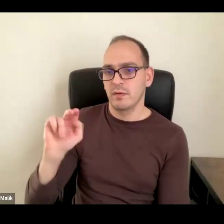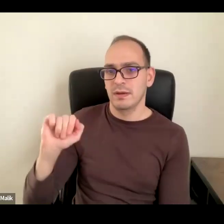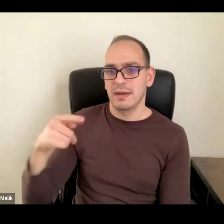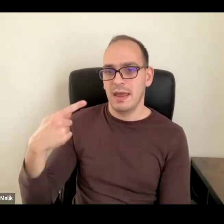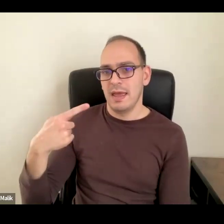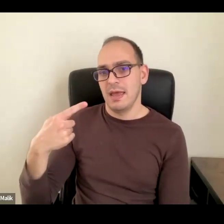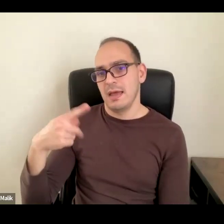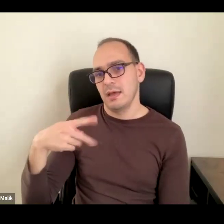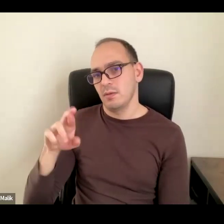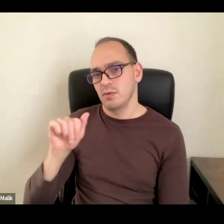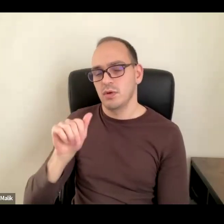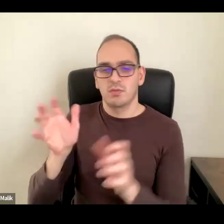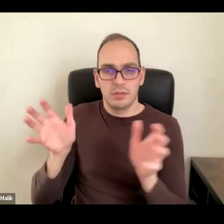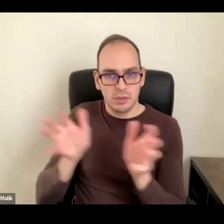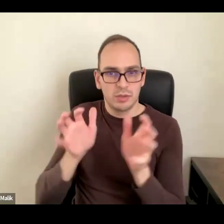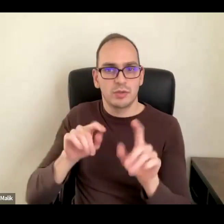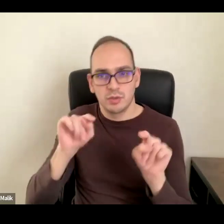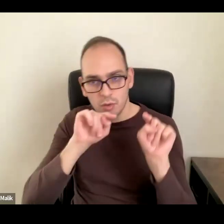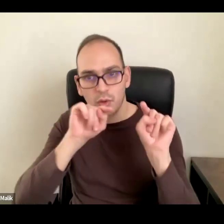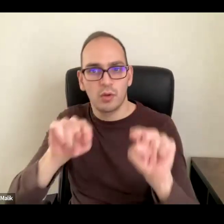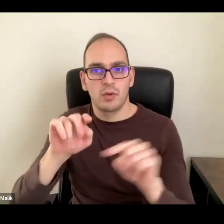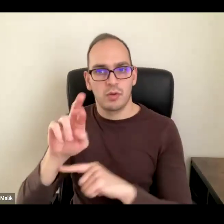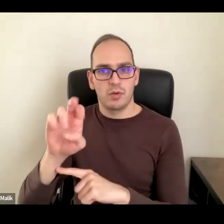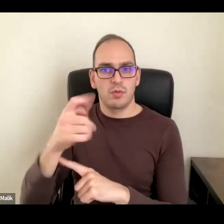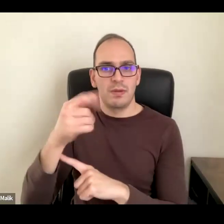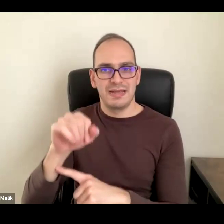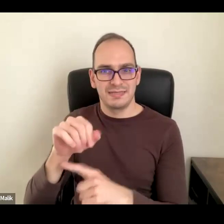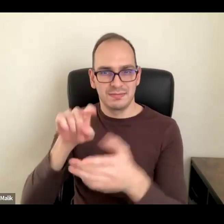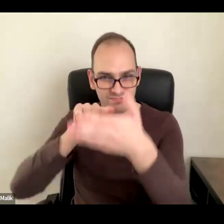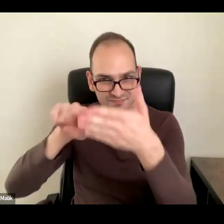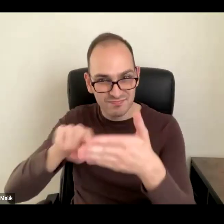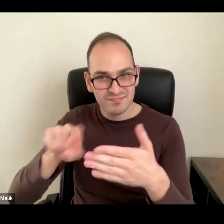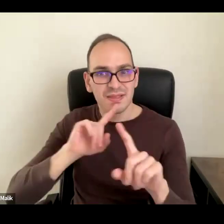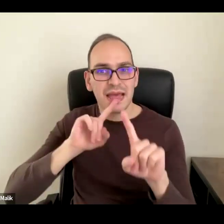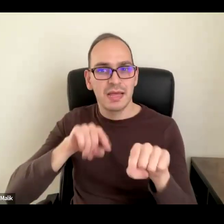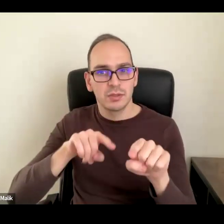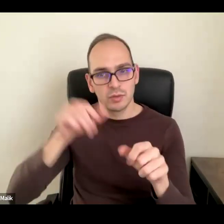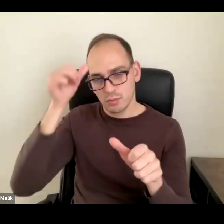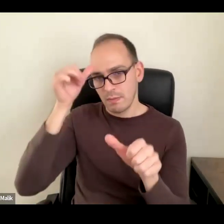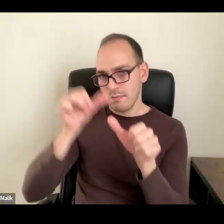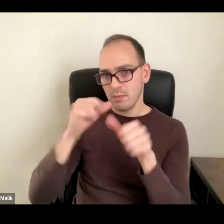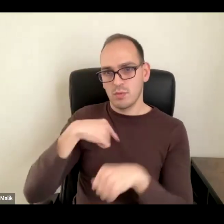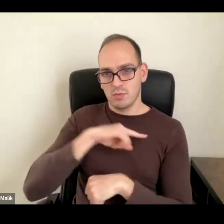we encourage you to go to the regulations to look for the answer because remember we created these